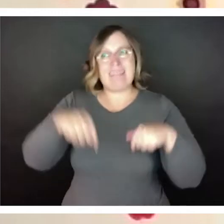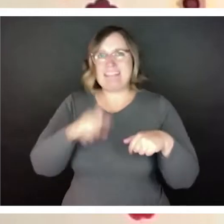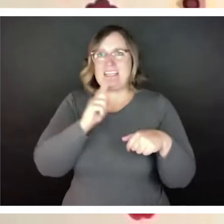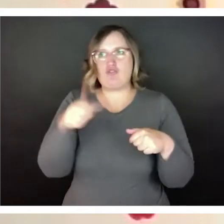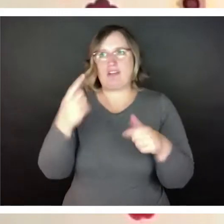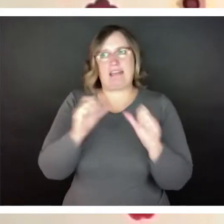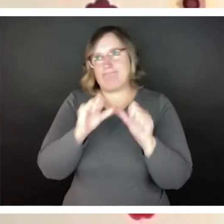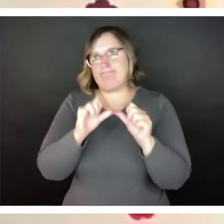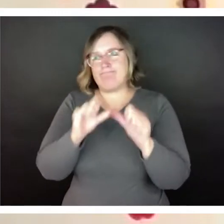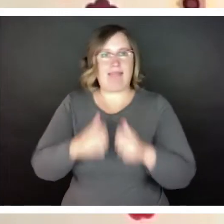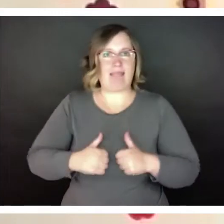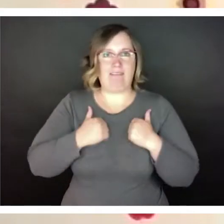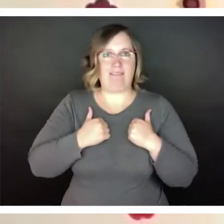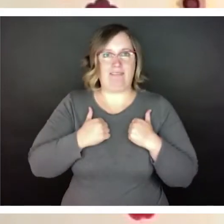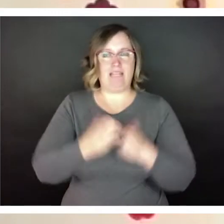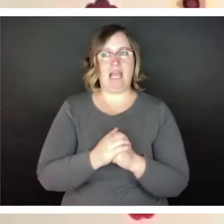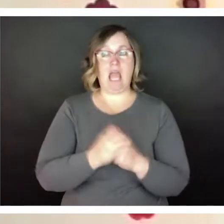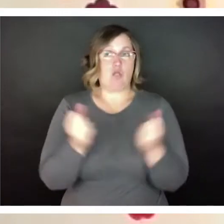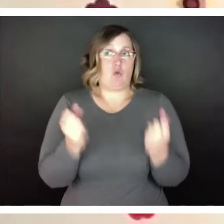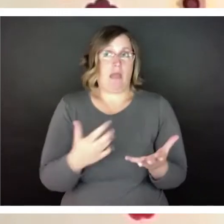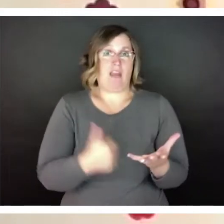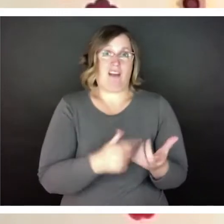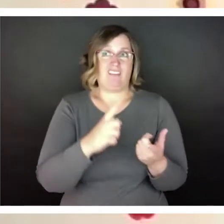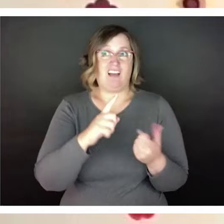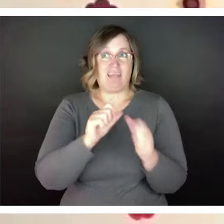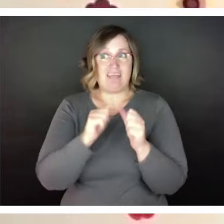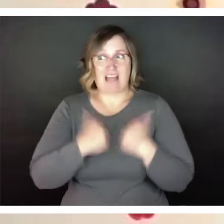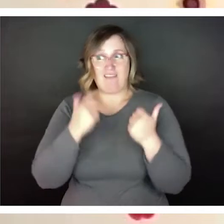And for so many of us, life is about struggle and need.